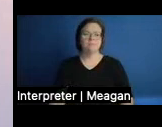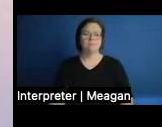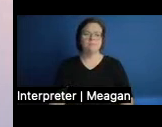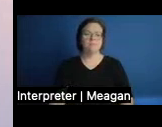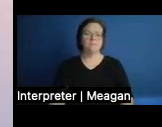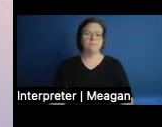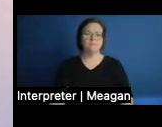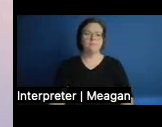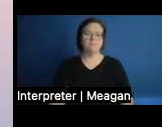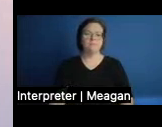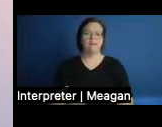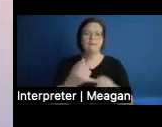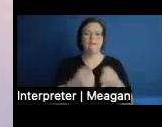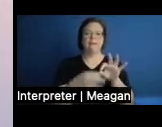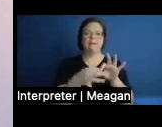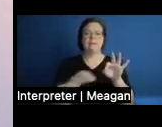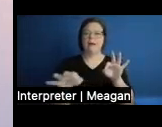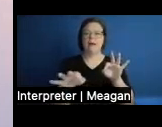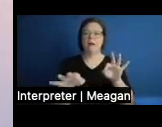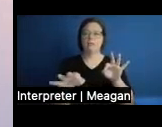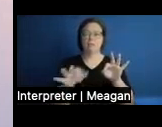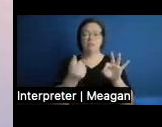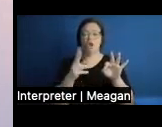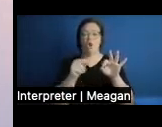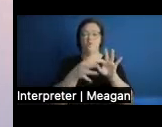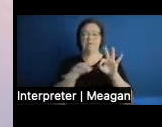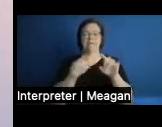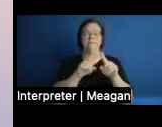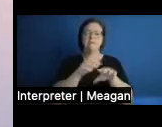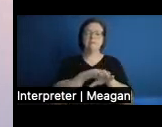the last line is just a sentence in and of itself, but it's so slow, like with,